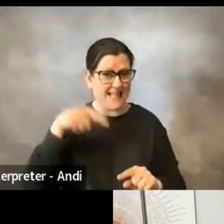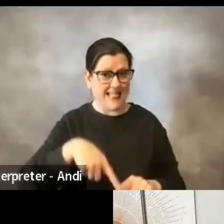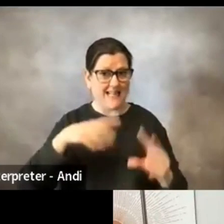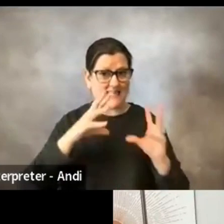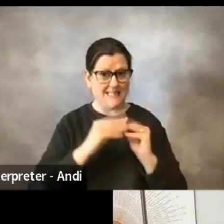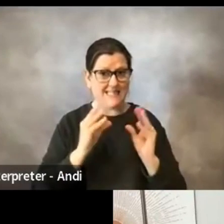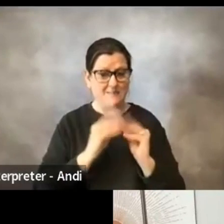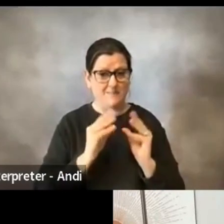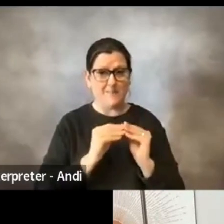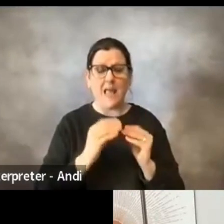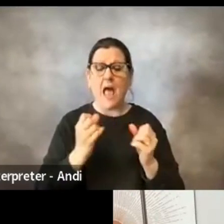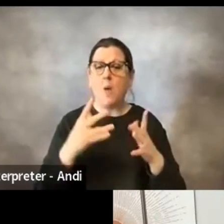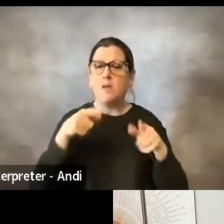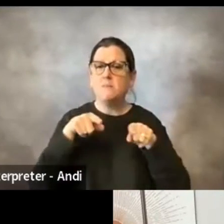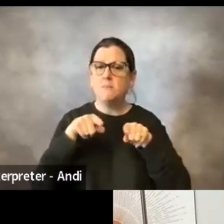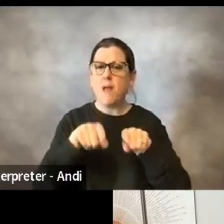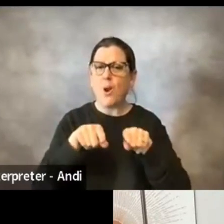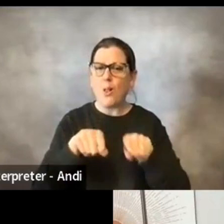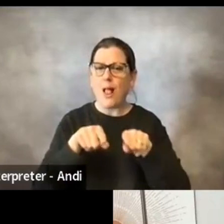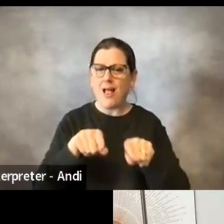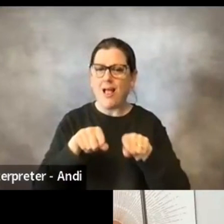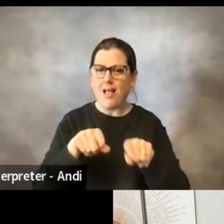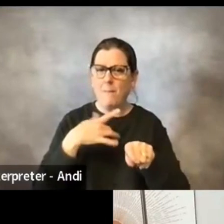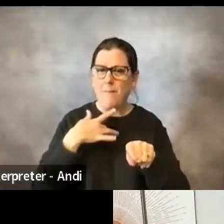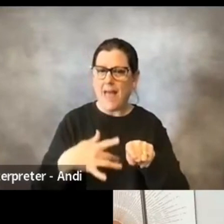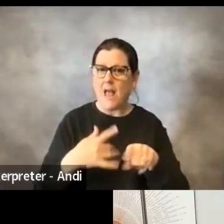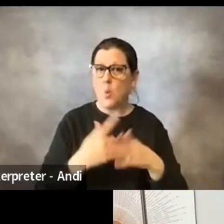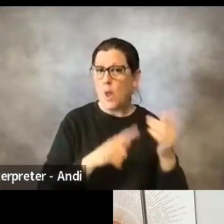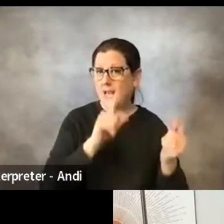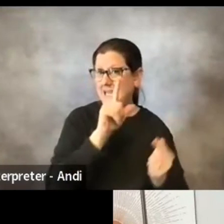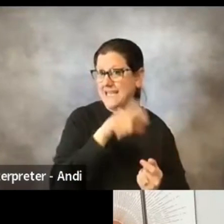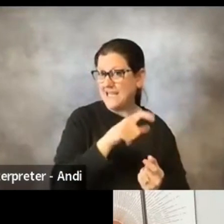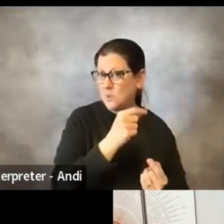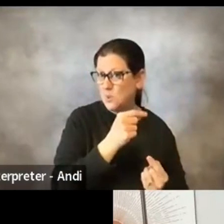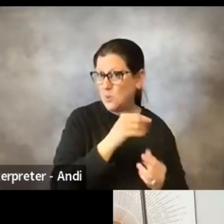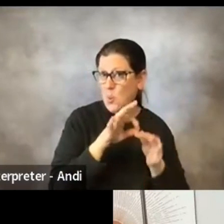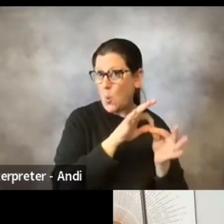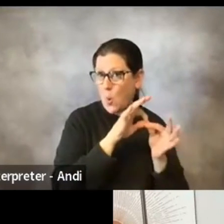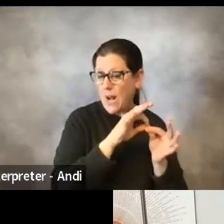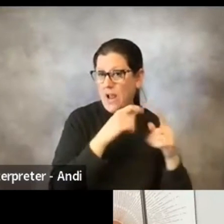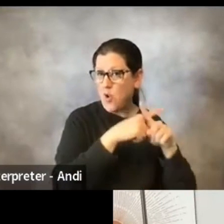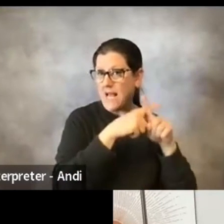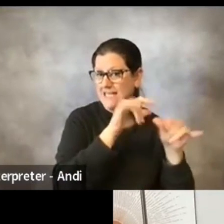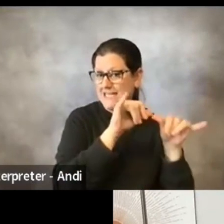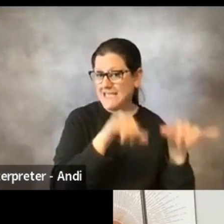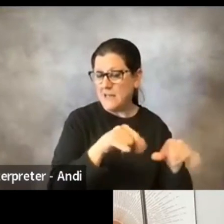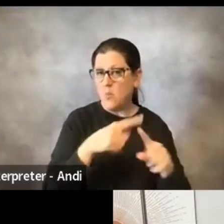parallel there is between what we need to do with these coordinated crisis systems. And what we've been doing for years